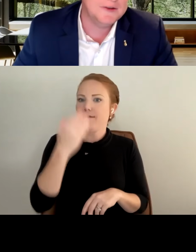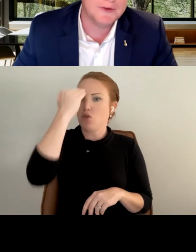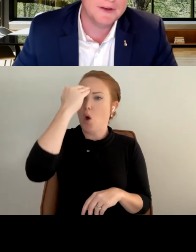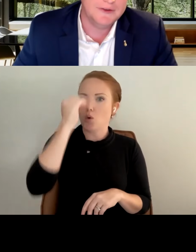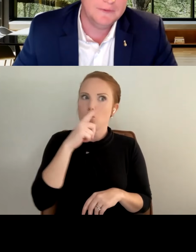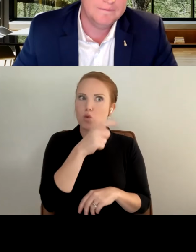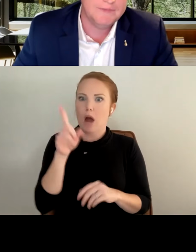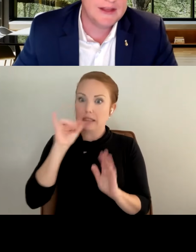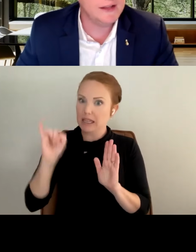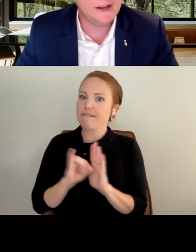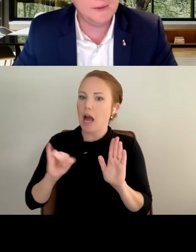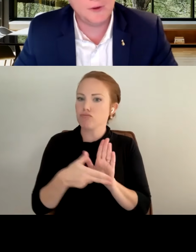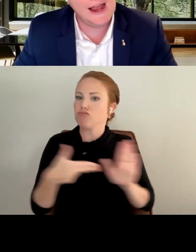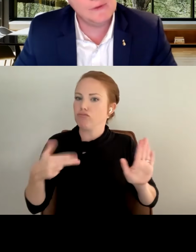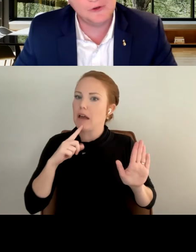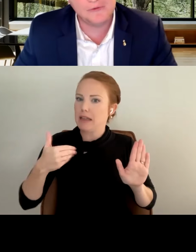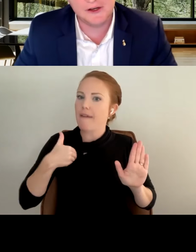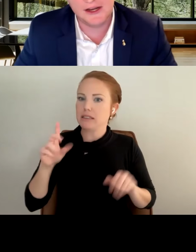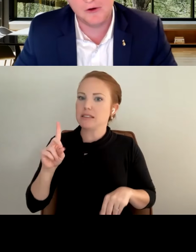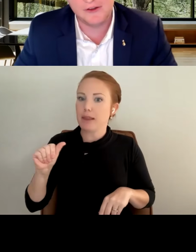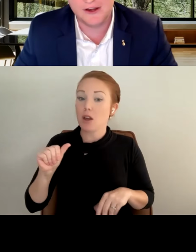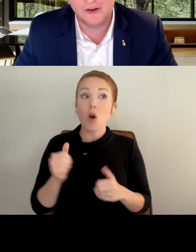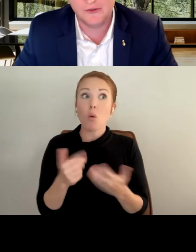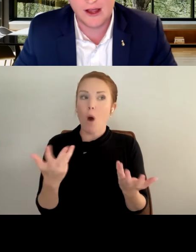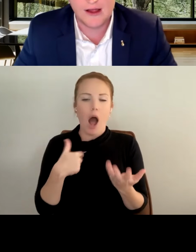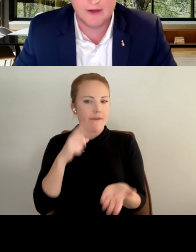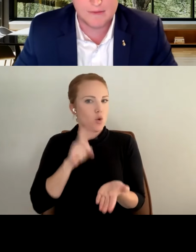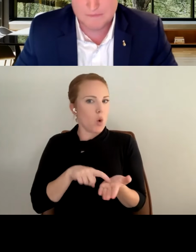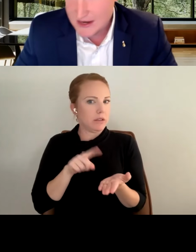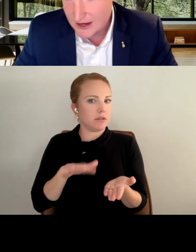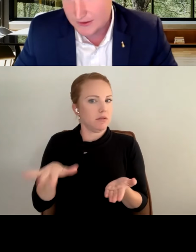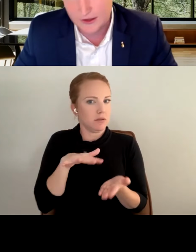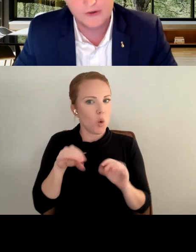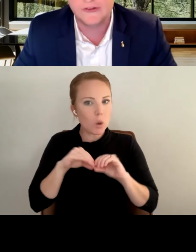disabilities. I think a lot of times what I've observed in organizations of a medium and large